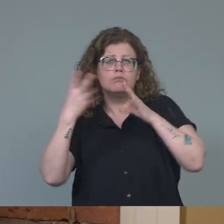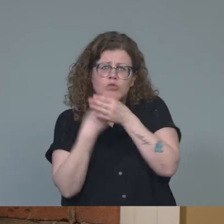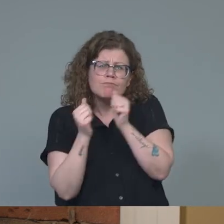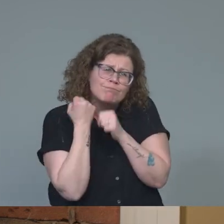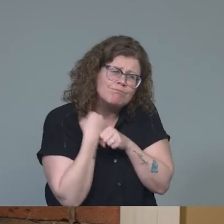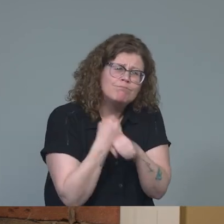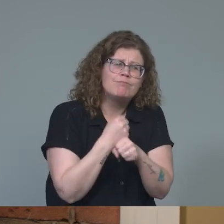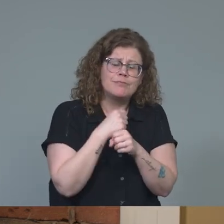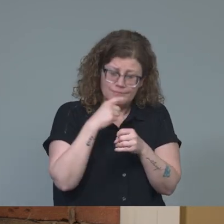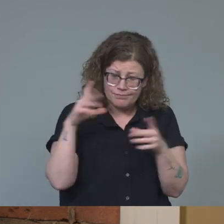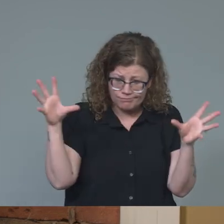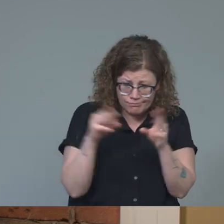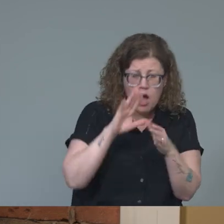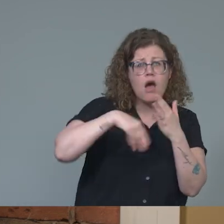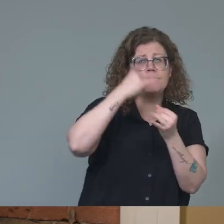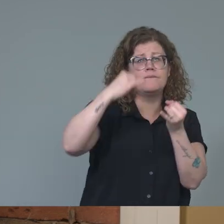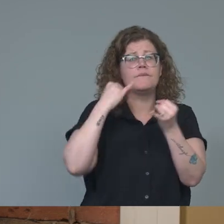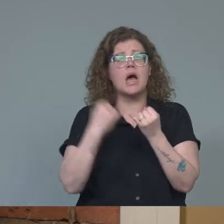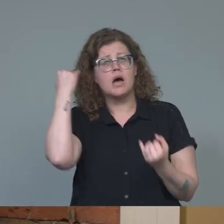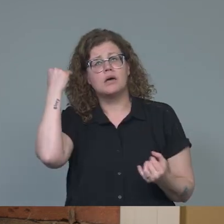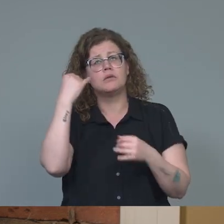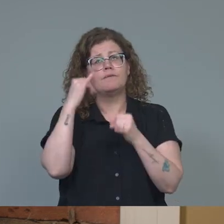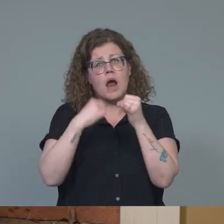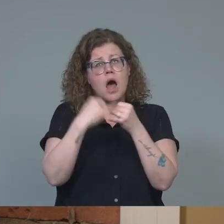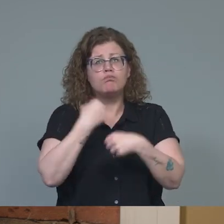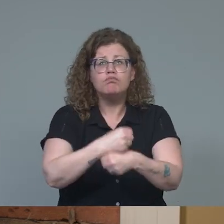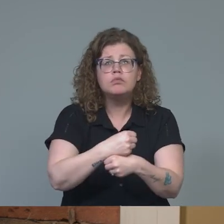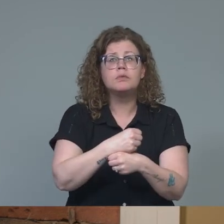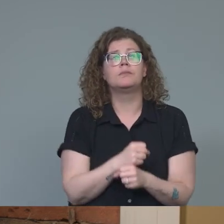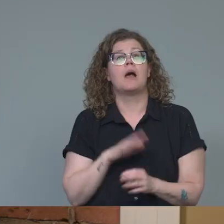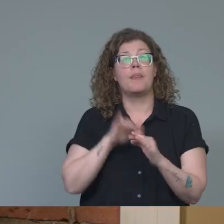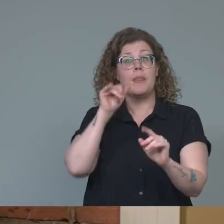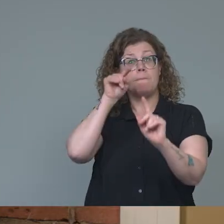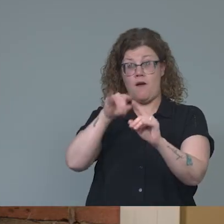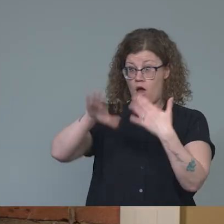specific issue, and they create something together or use the research information,